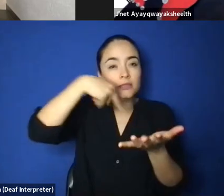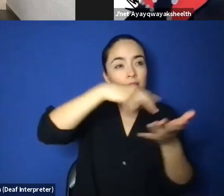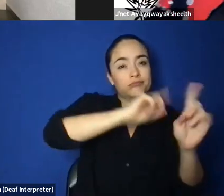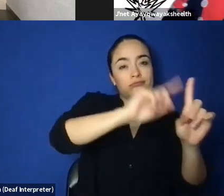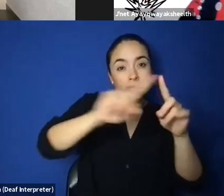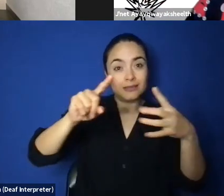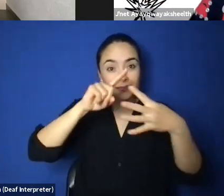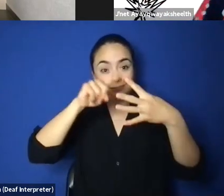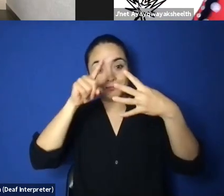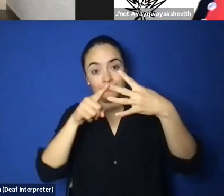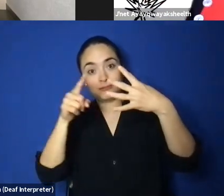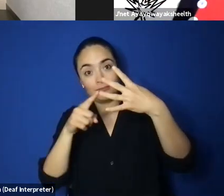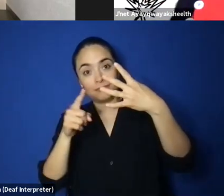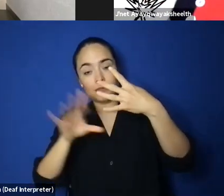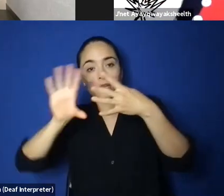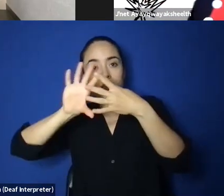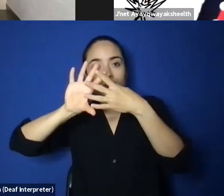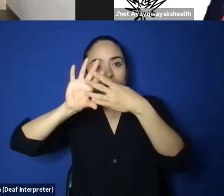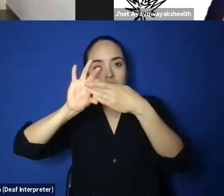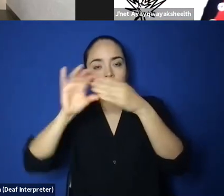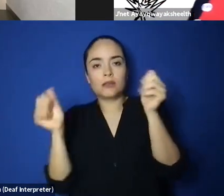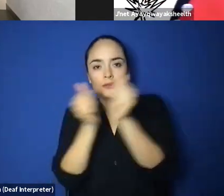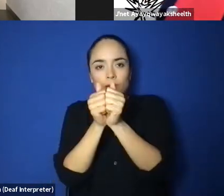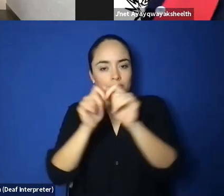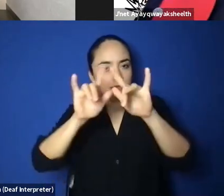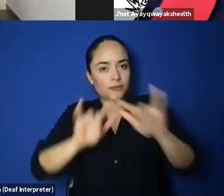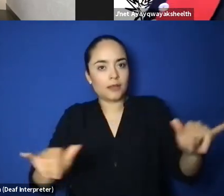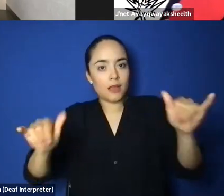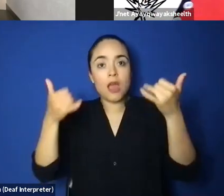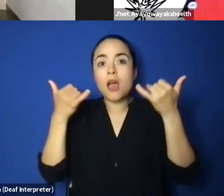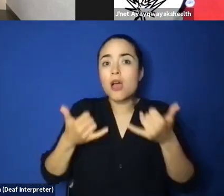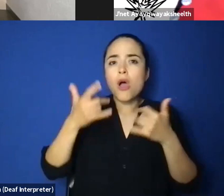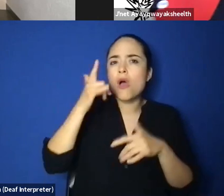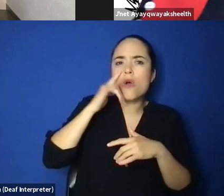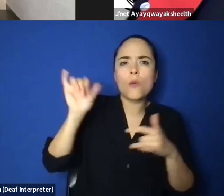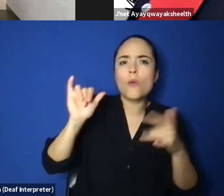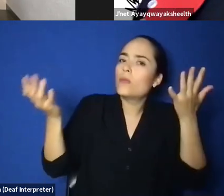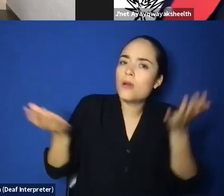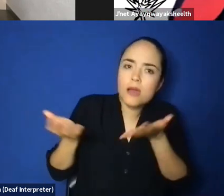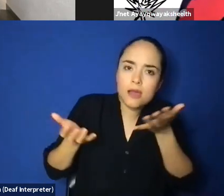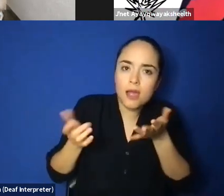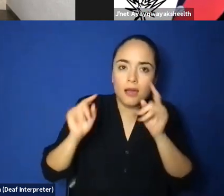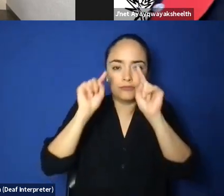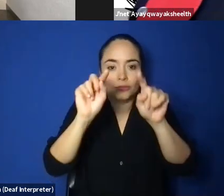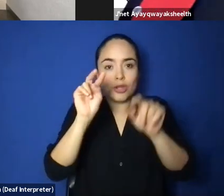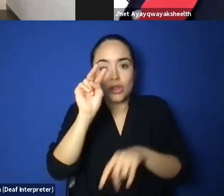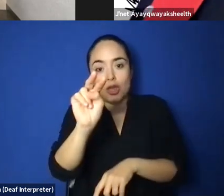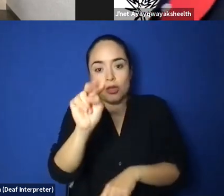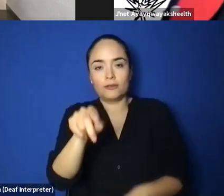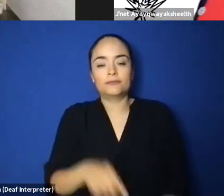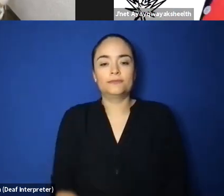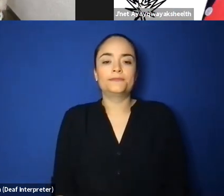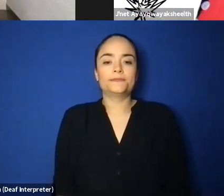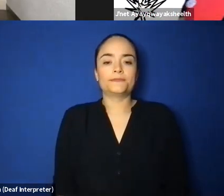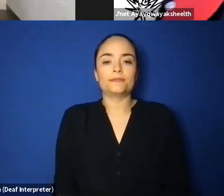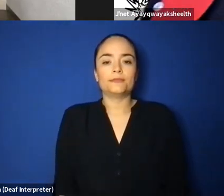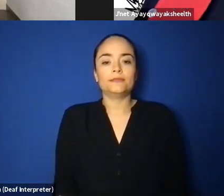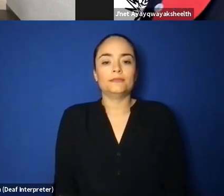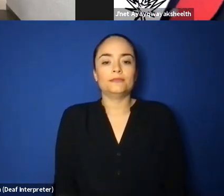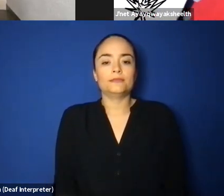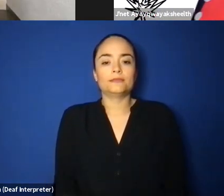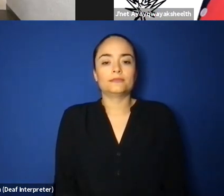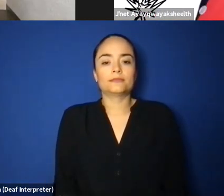do it right now, and it would look like something like this. So it would be side tap, side tap, criss-